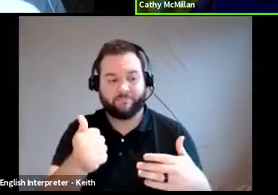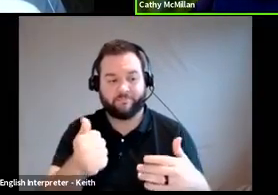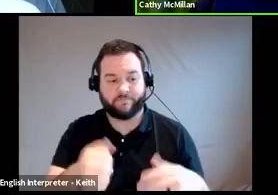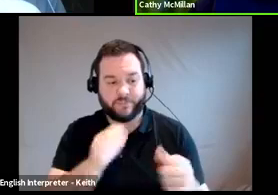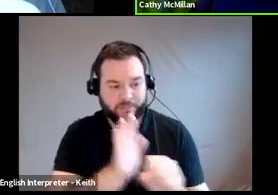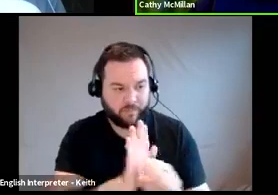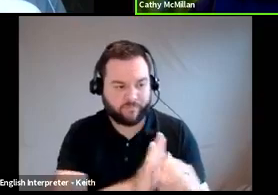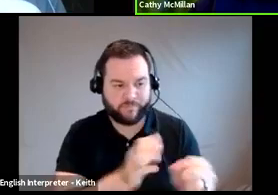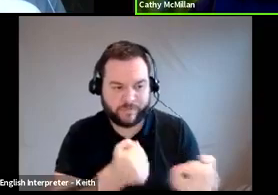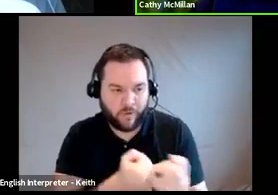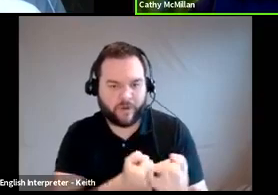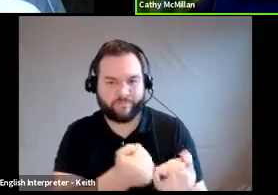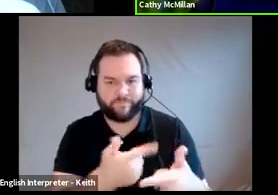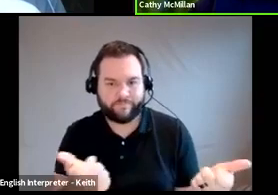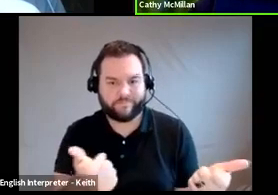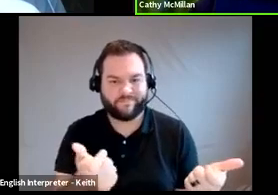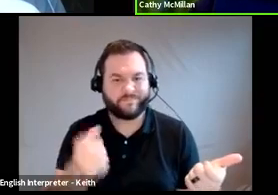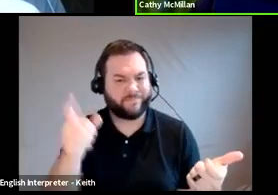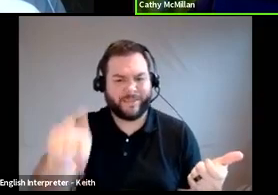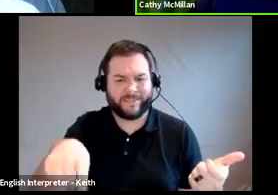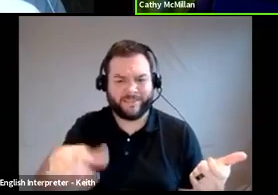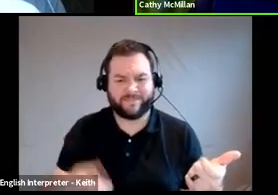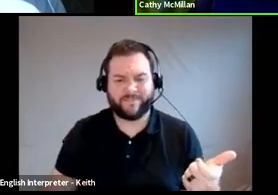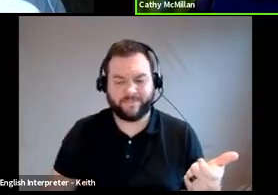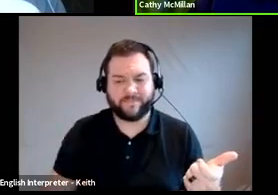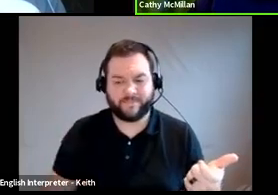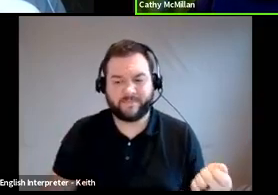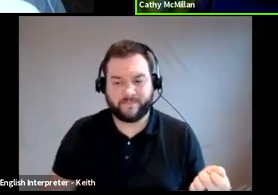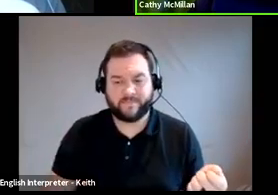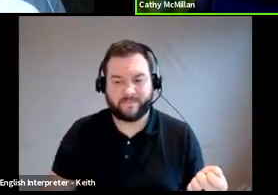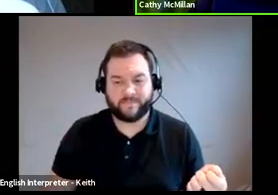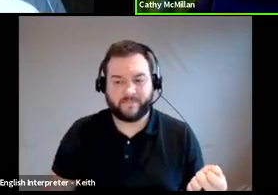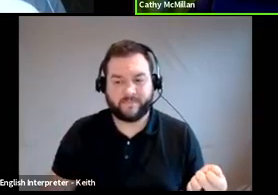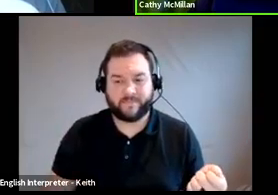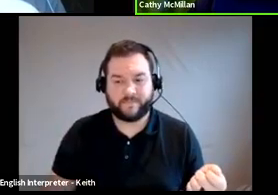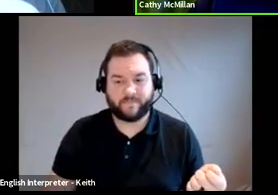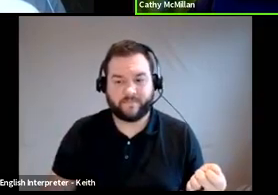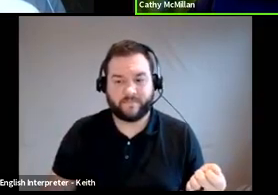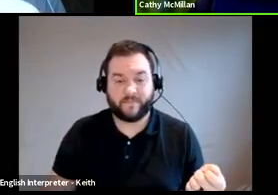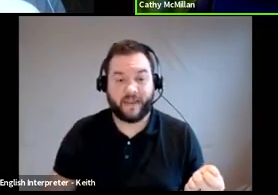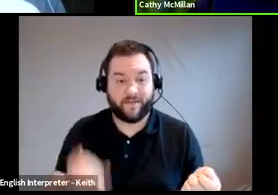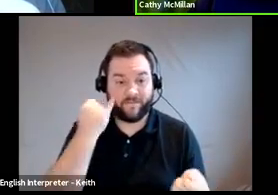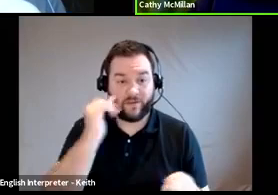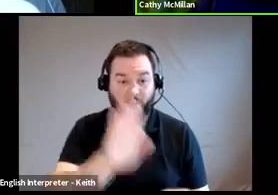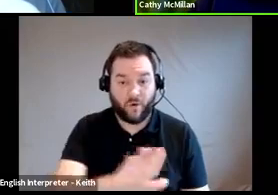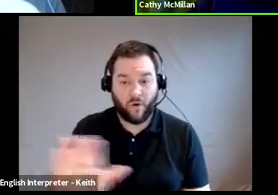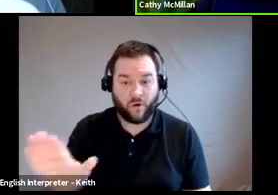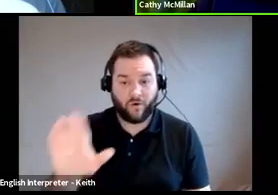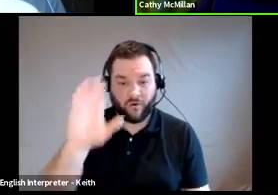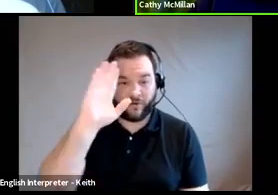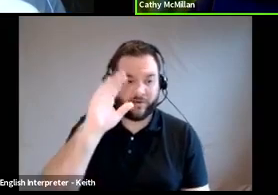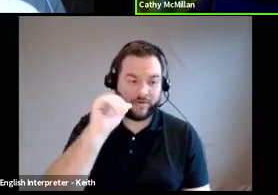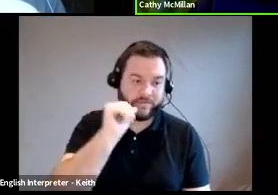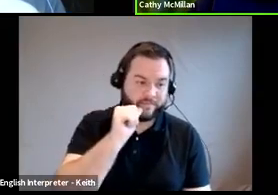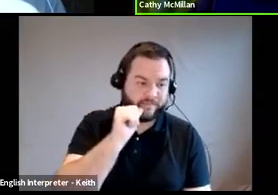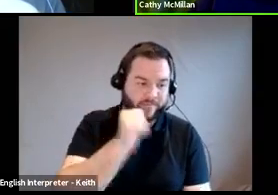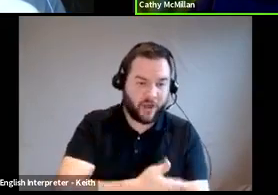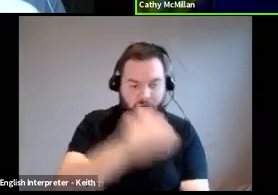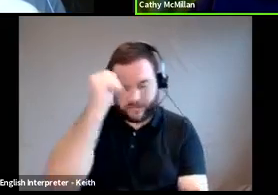get the best results from a remedial. point point, though That's what needs to happen. And so if you. think think your son or daughter is